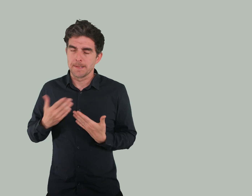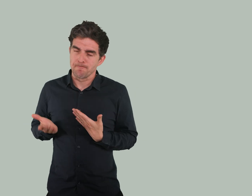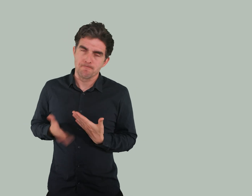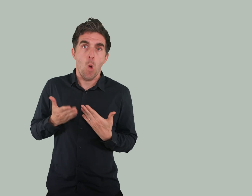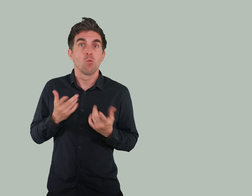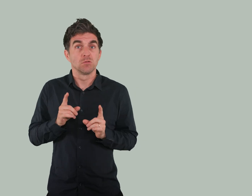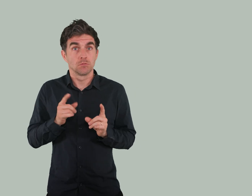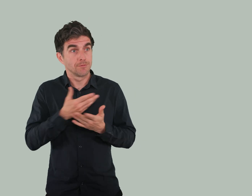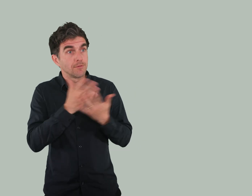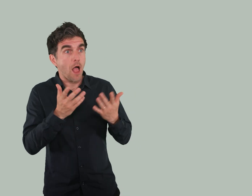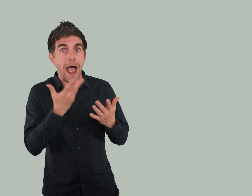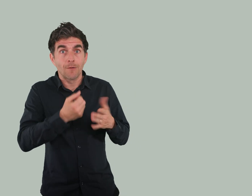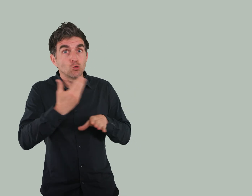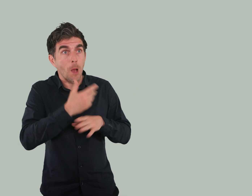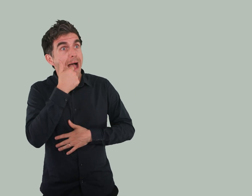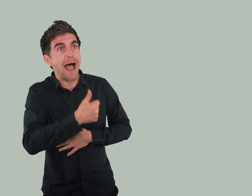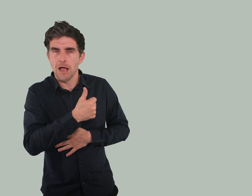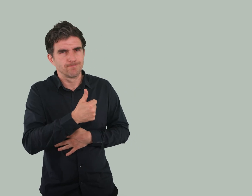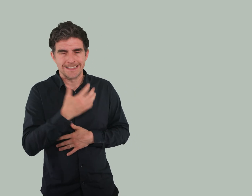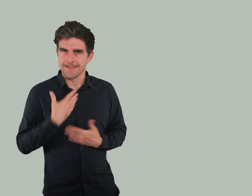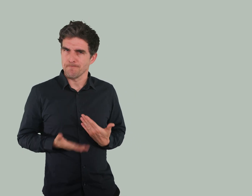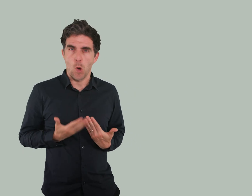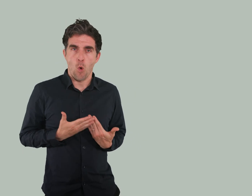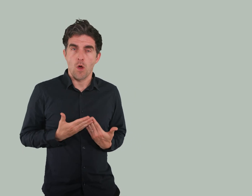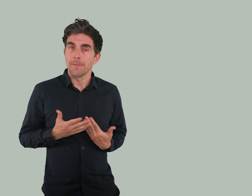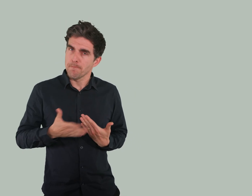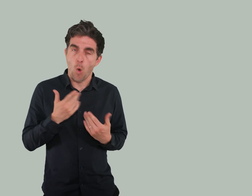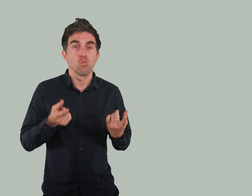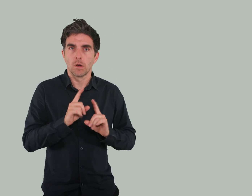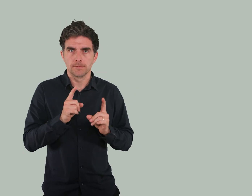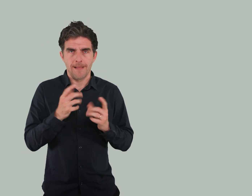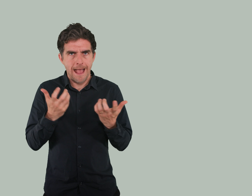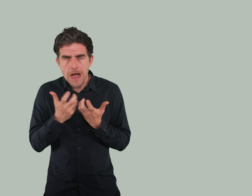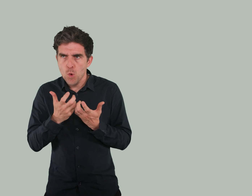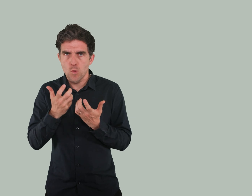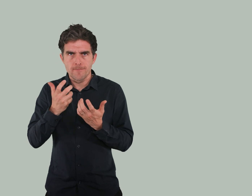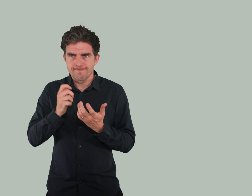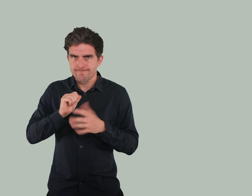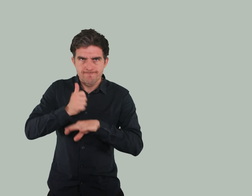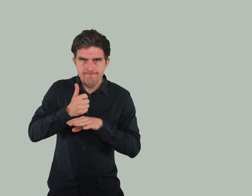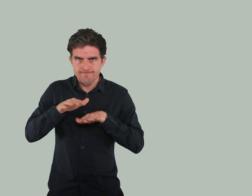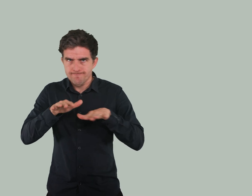They need more than stronger demand.